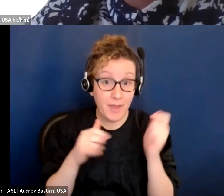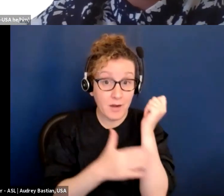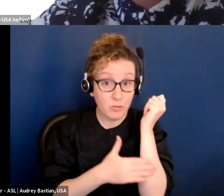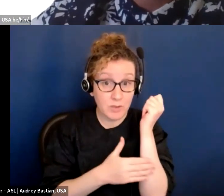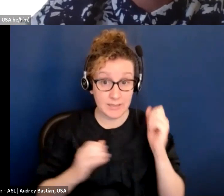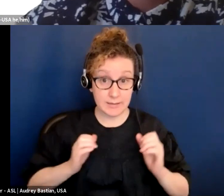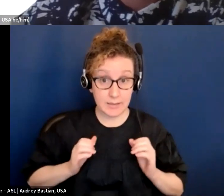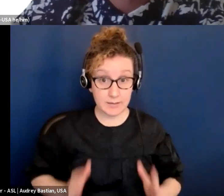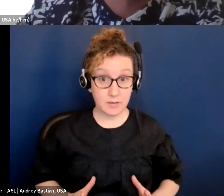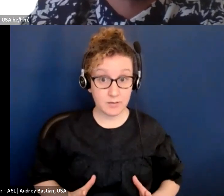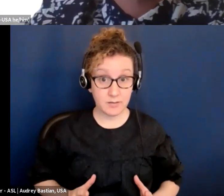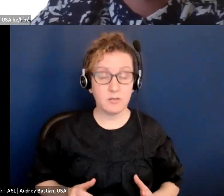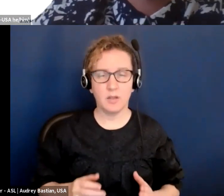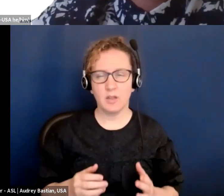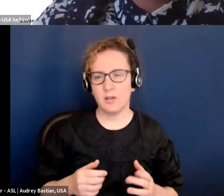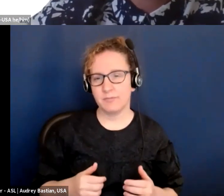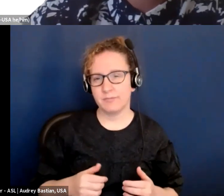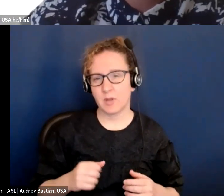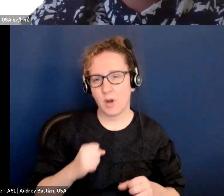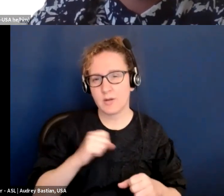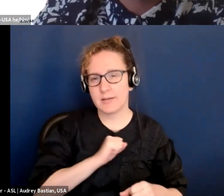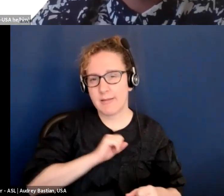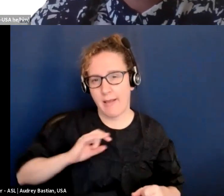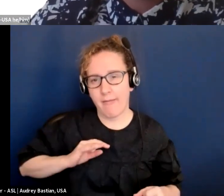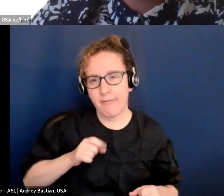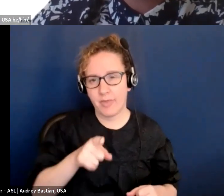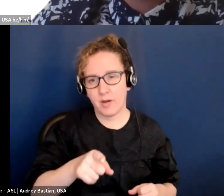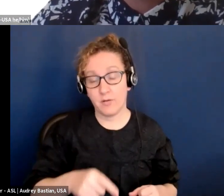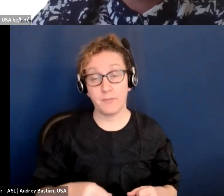country we are sending to. One of the strengths is they have that really